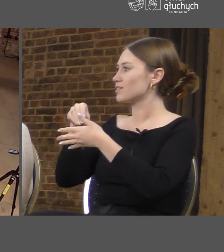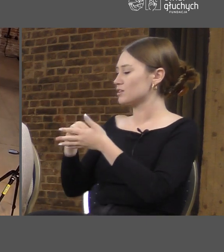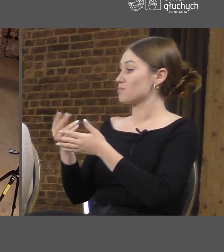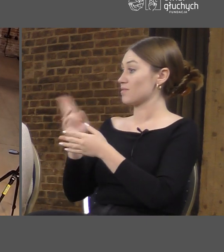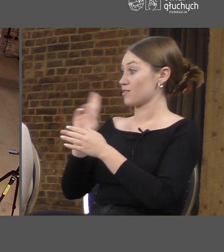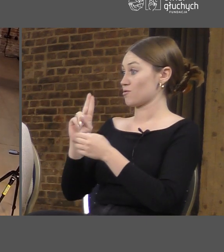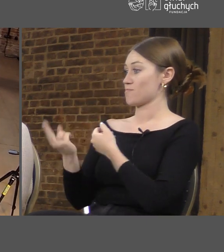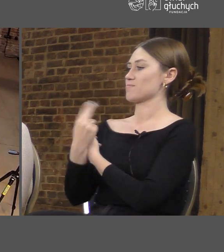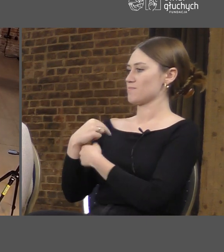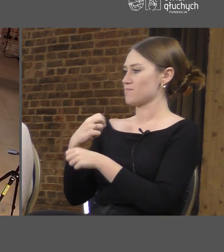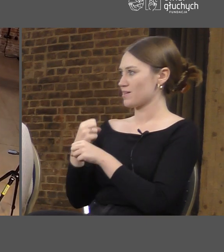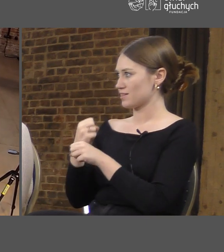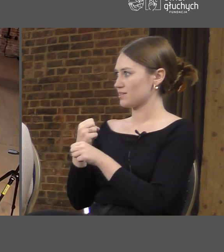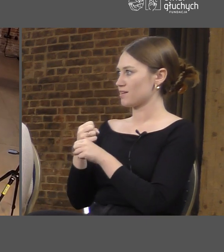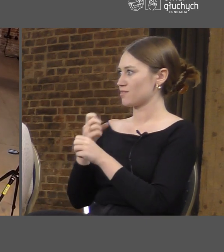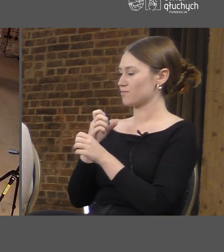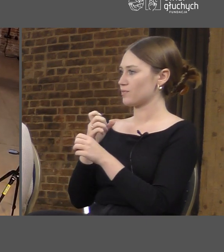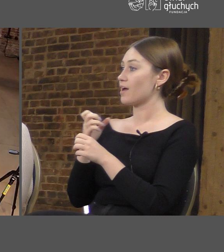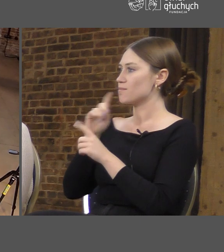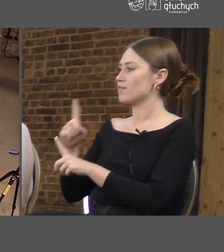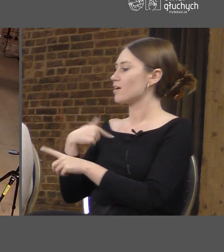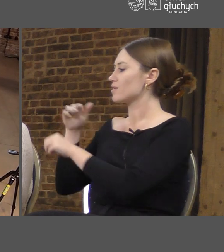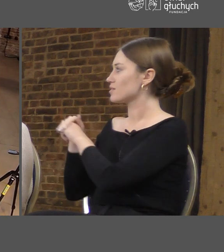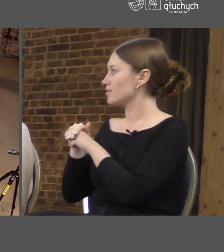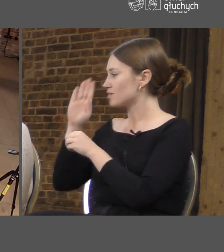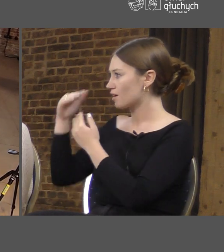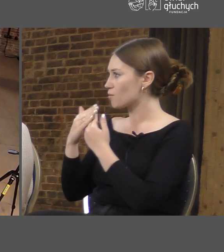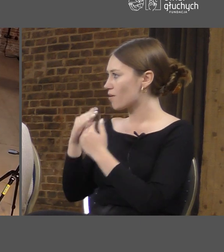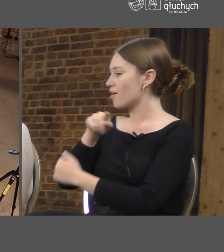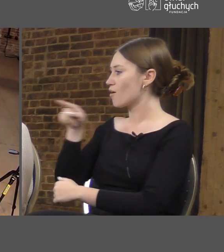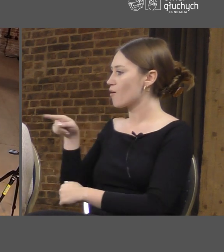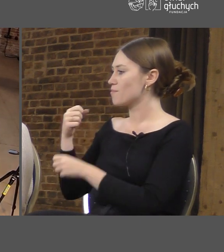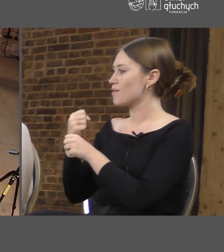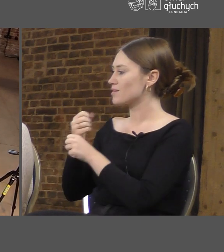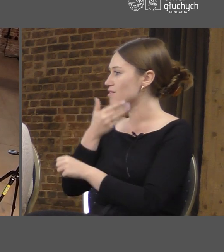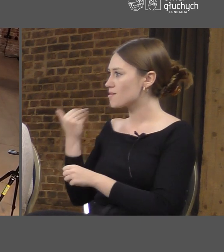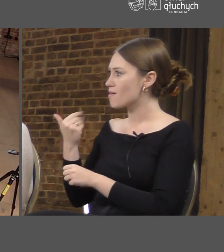On the other hand, I have spoken to various friends who don't have jobs. So out of curiosity I asked them,